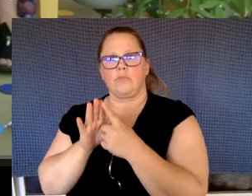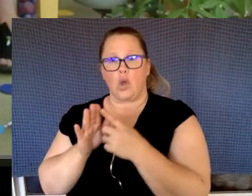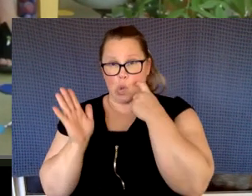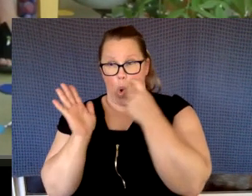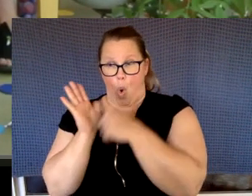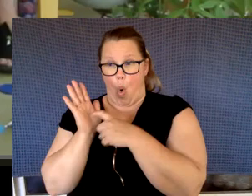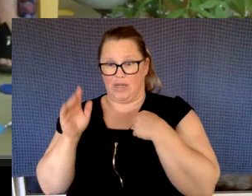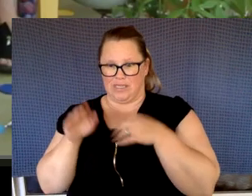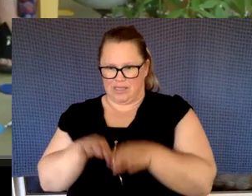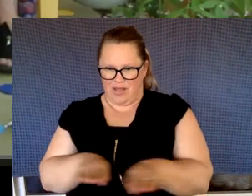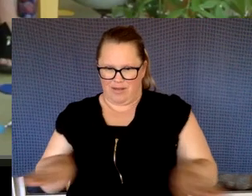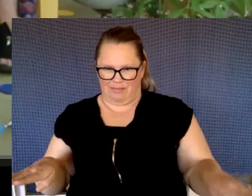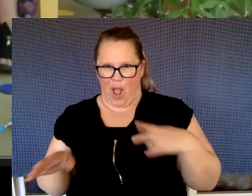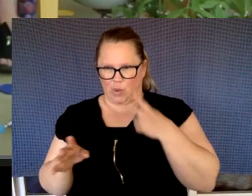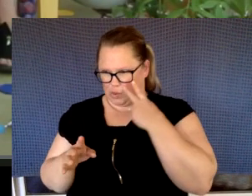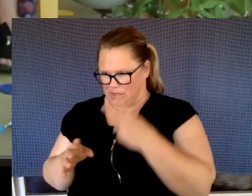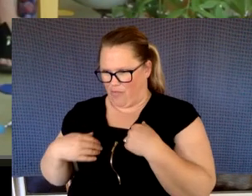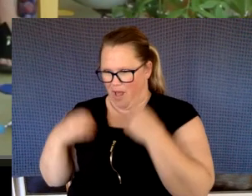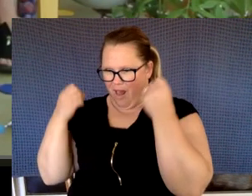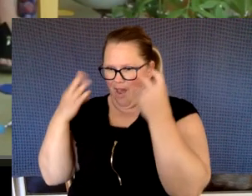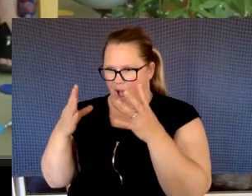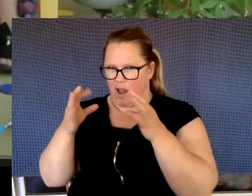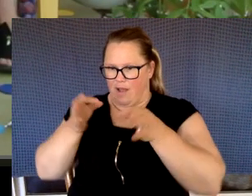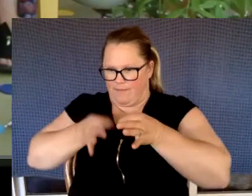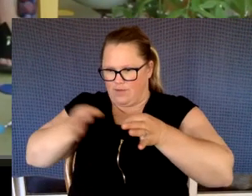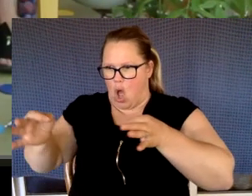You'll notice that we have all these dots and there's a lot of dot themes